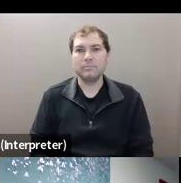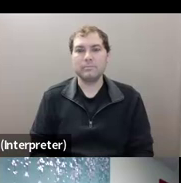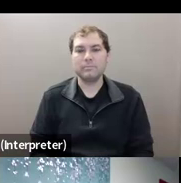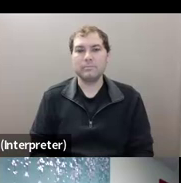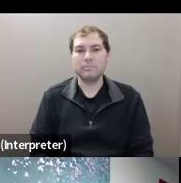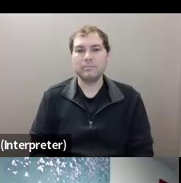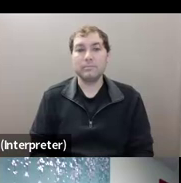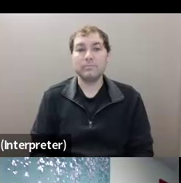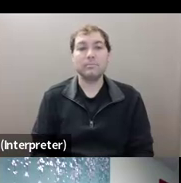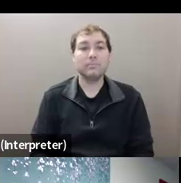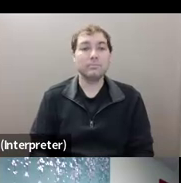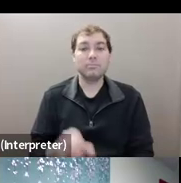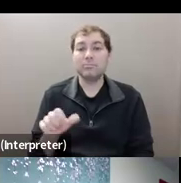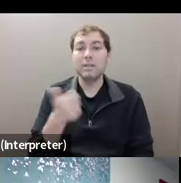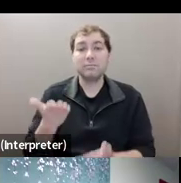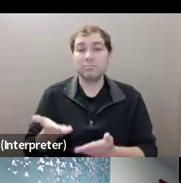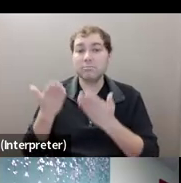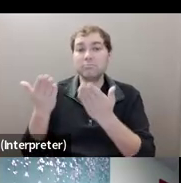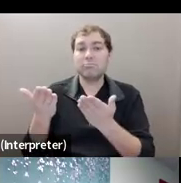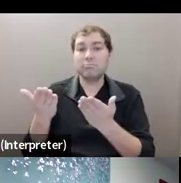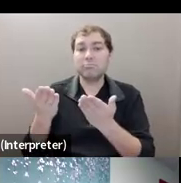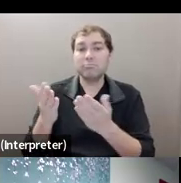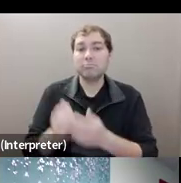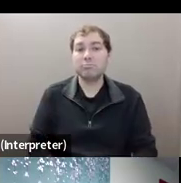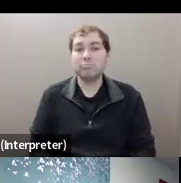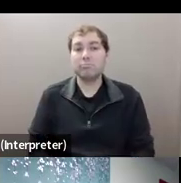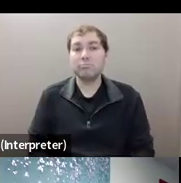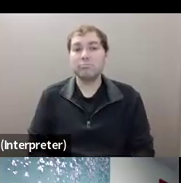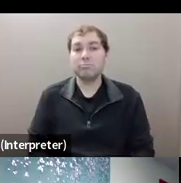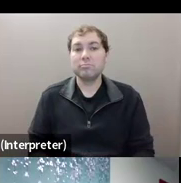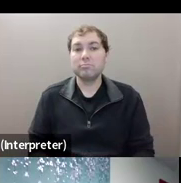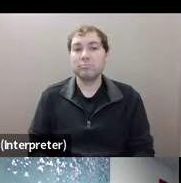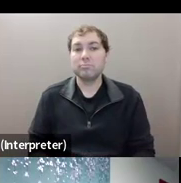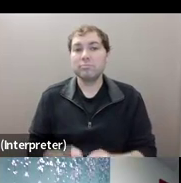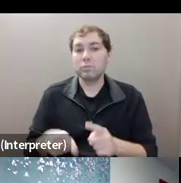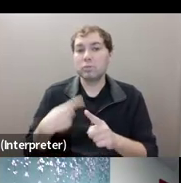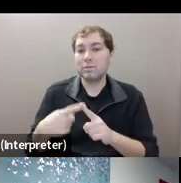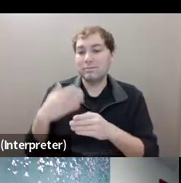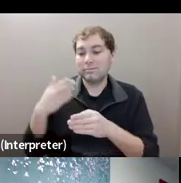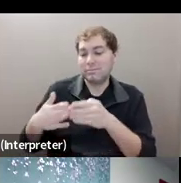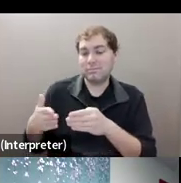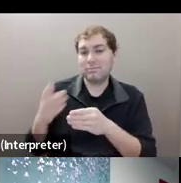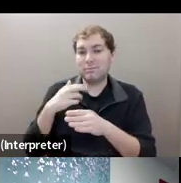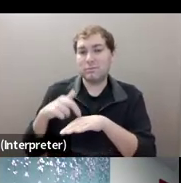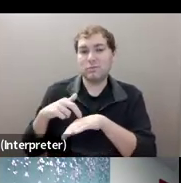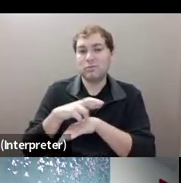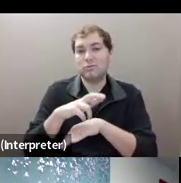Rebecca - APRIL: Does anyone have any suggestions in those cases Rebecca - APRIL: when the outcomes are just referring to remediation.